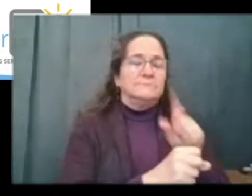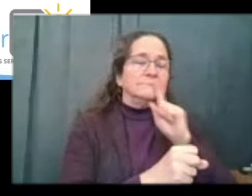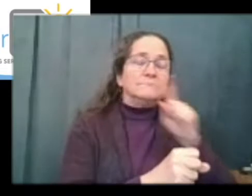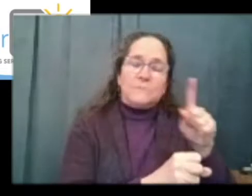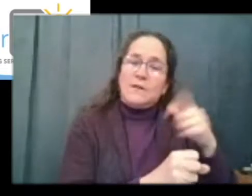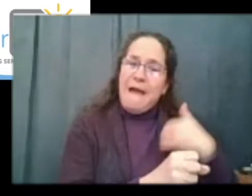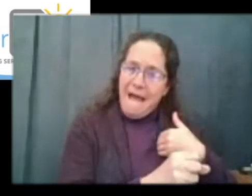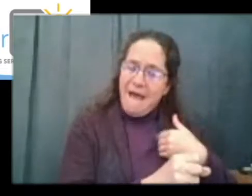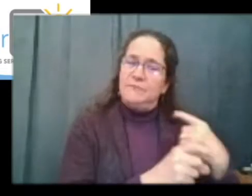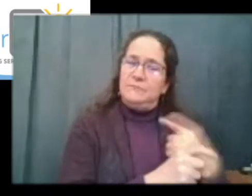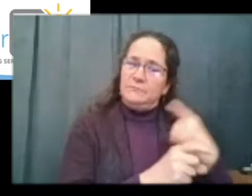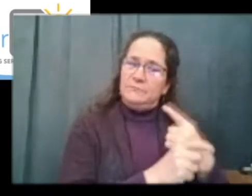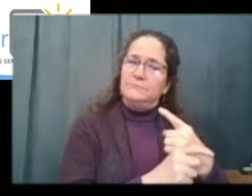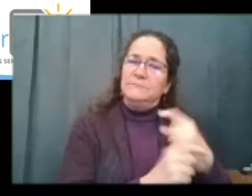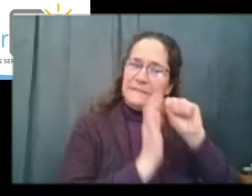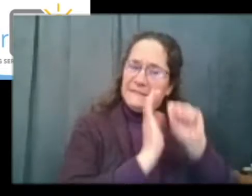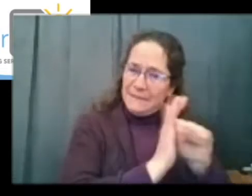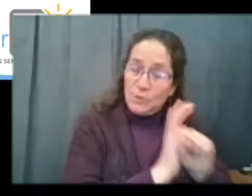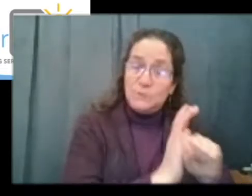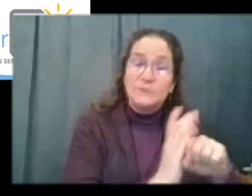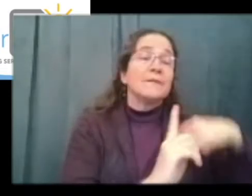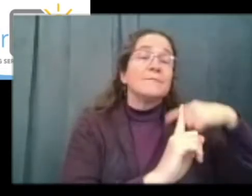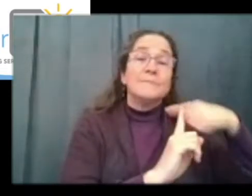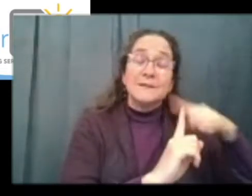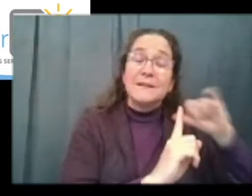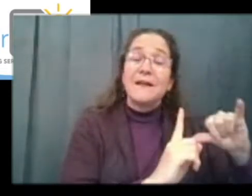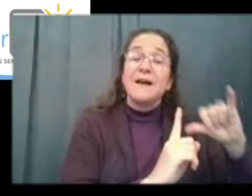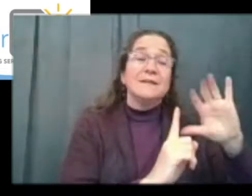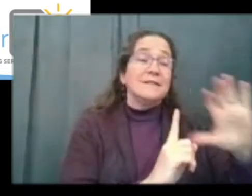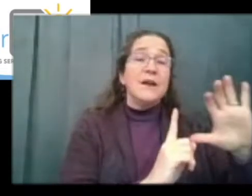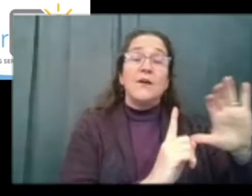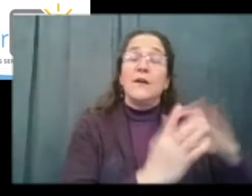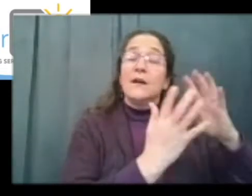calendar is expanded into routines throughout the day.